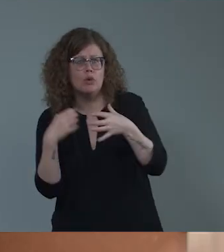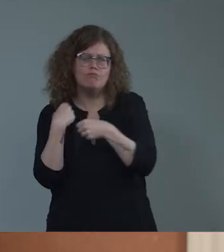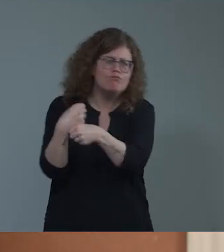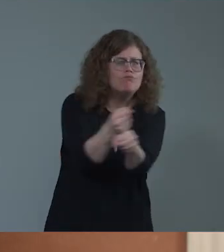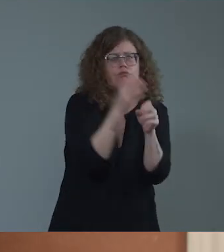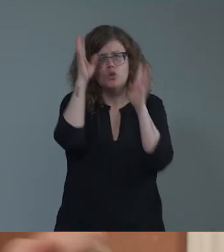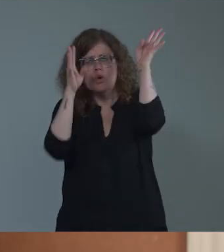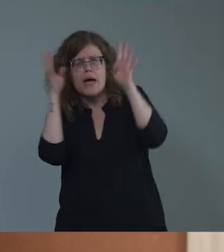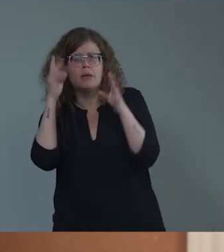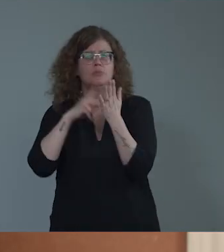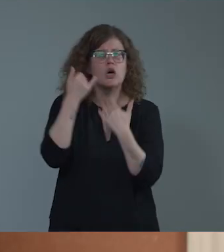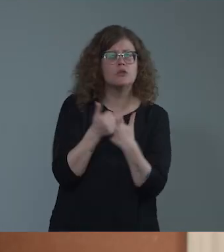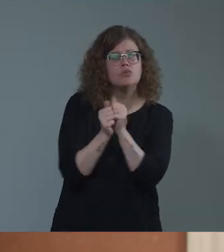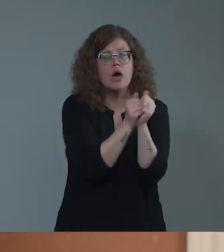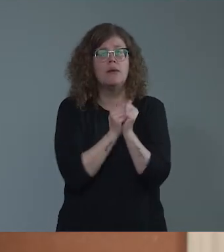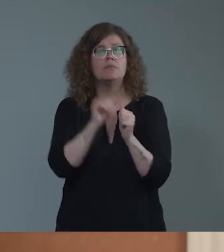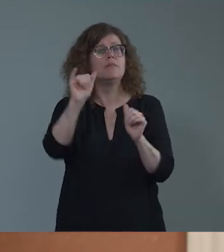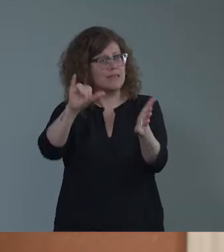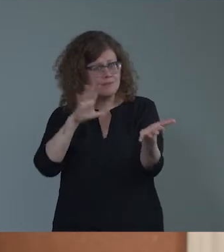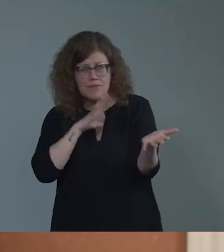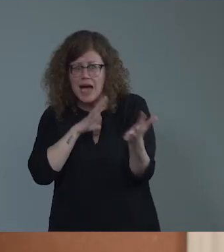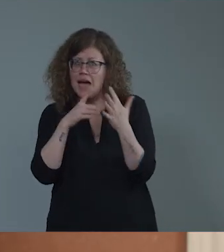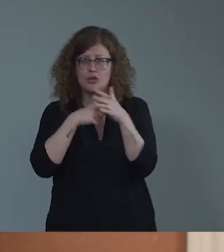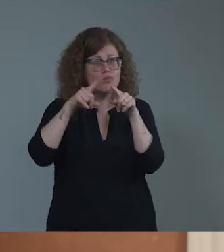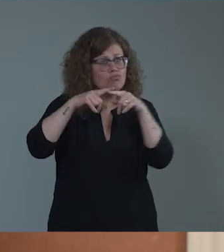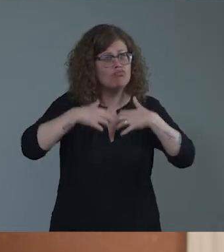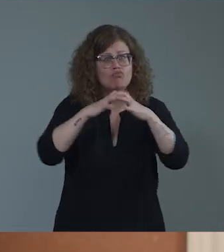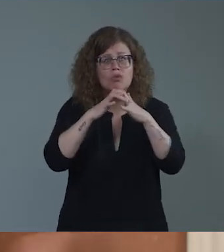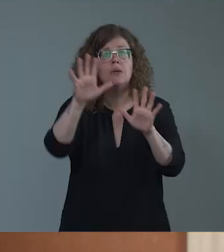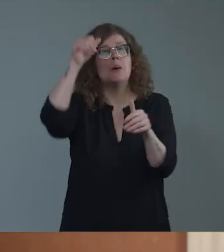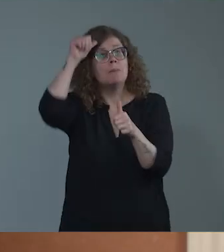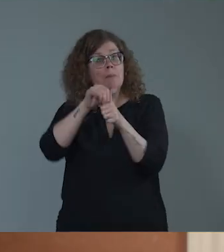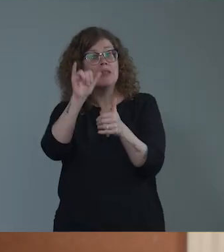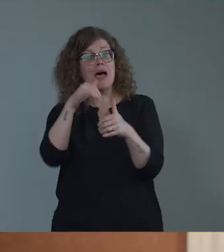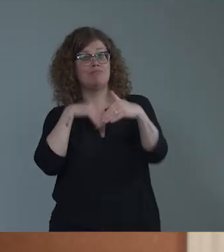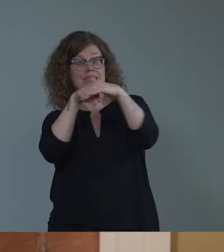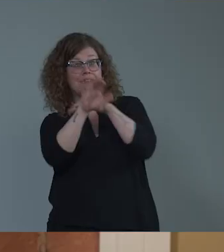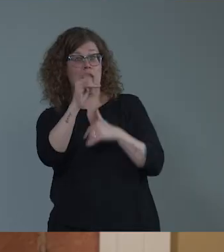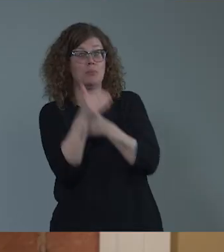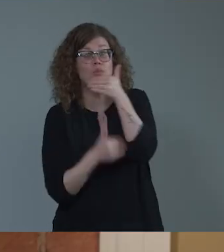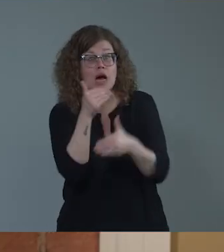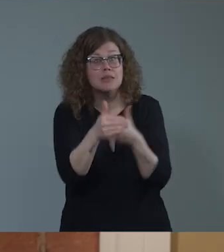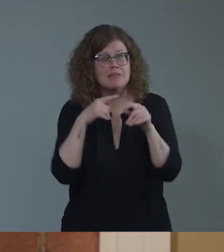A lot of artists approach community groups in order to create a project together, and that's a fine way to start. Remember, we can enter that